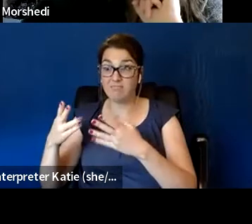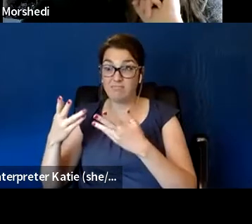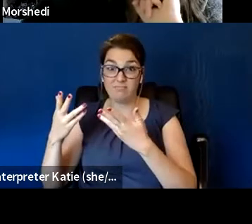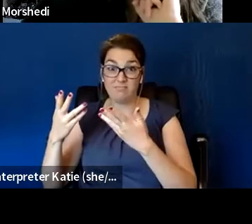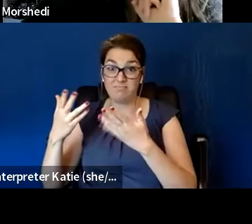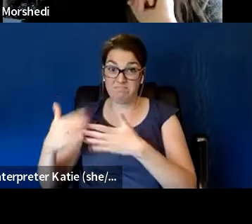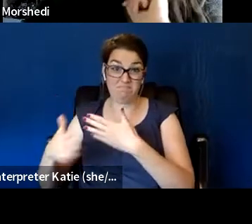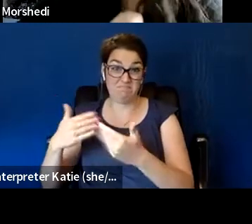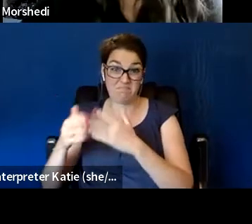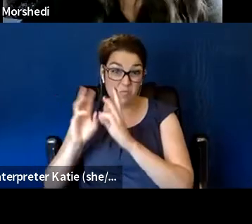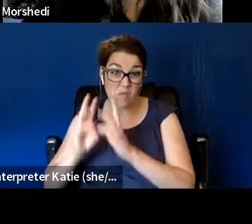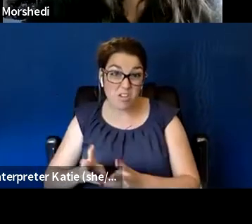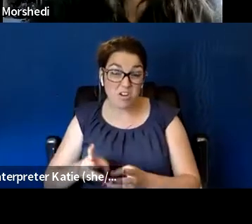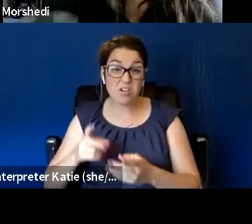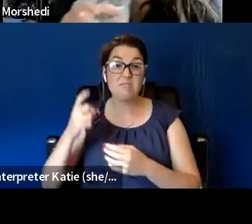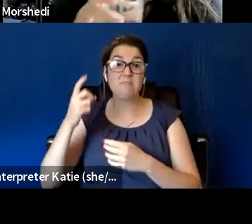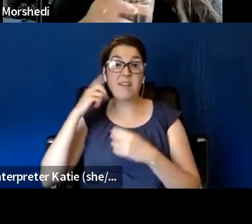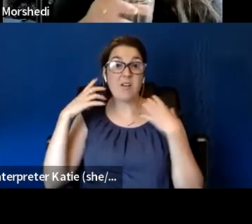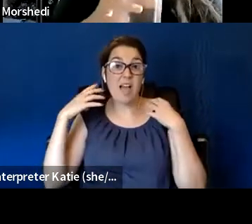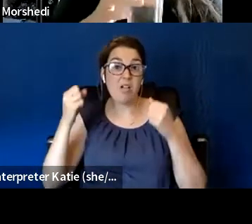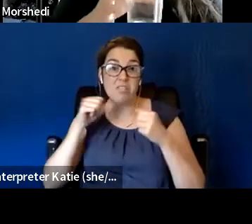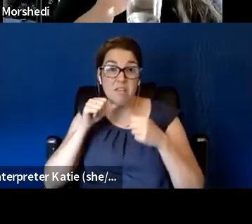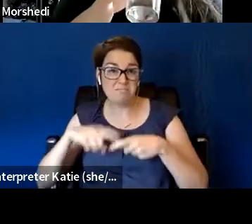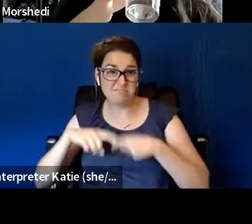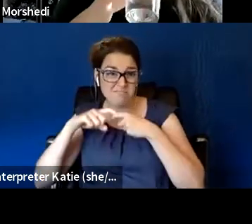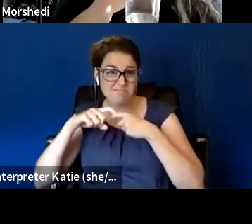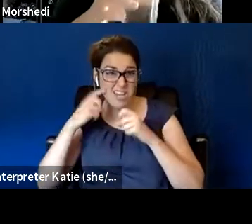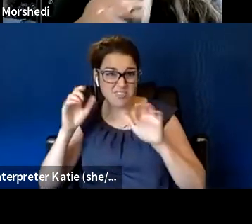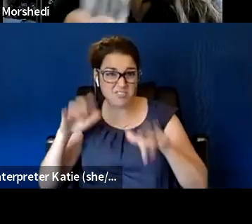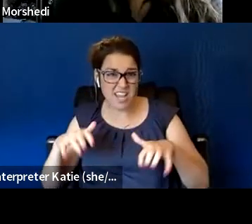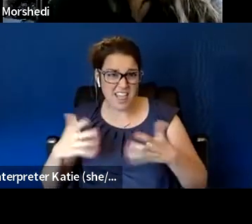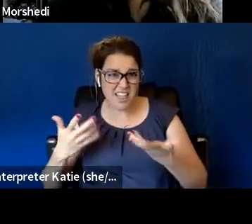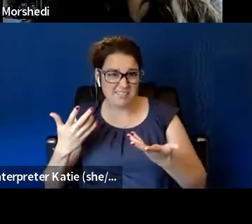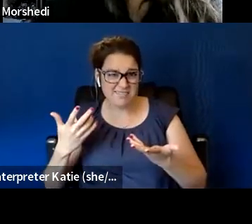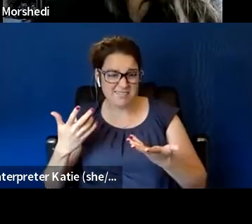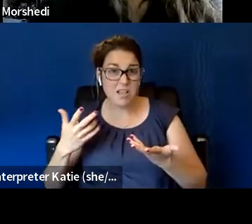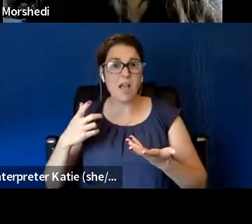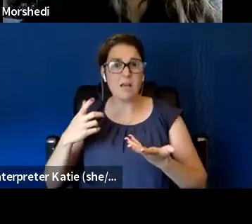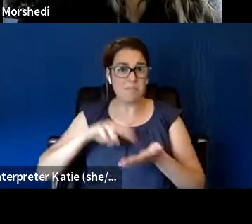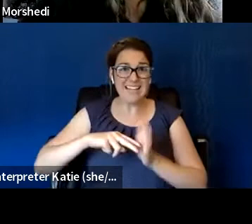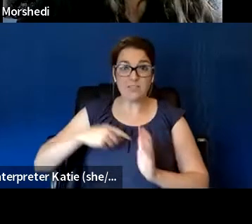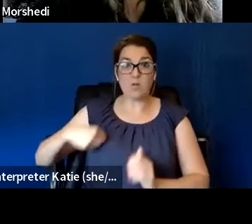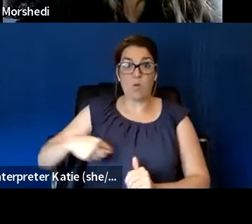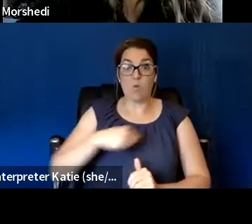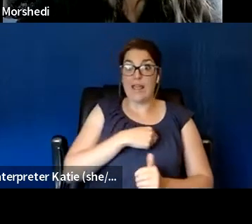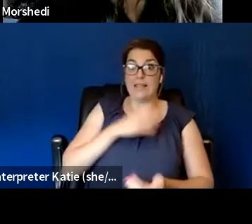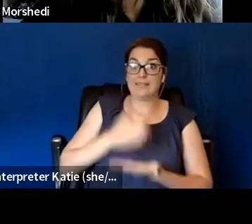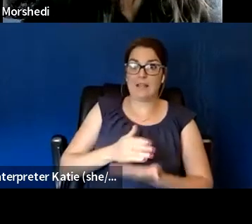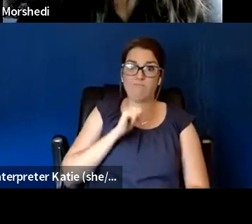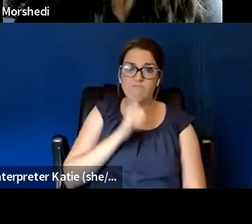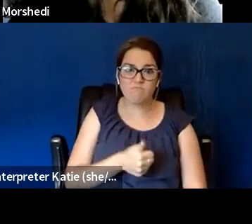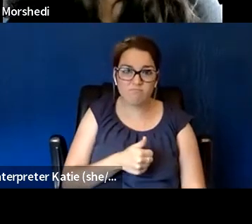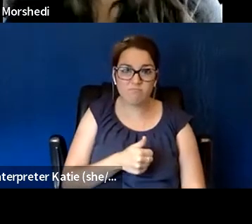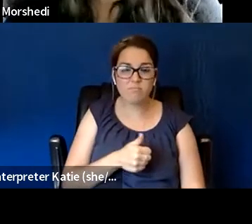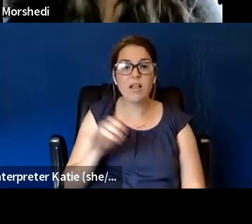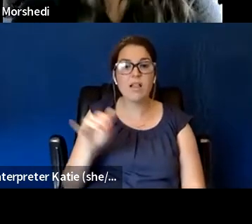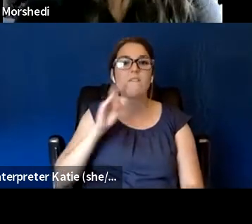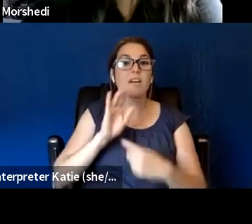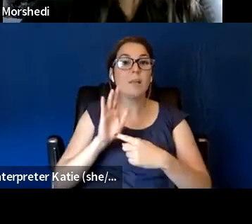we were out even more, because our folks, like things were closed down, and so we needed to be out there more.